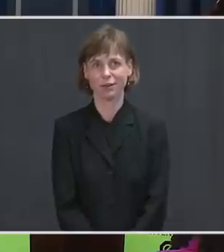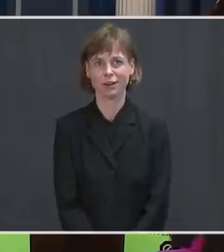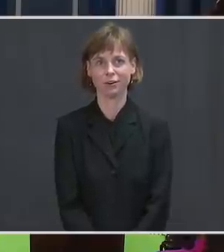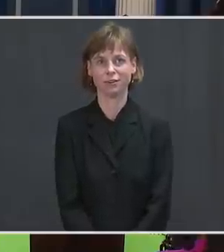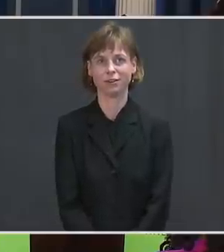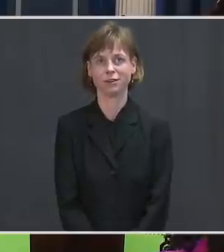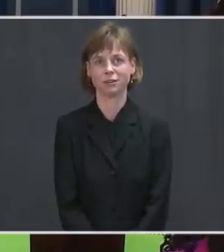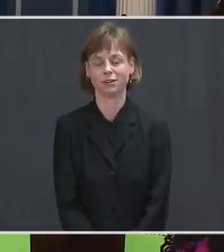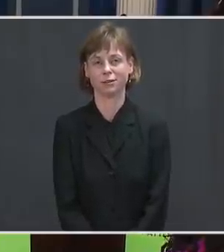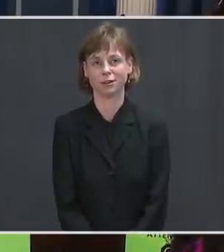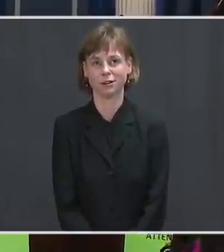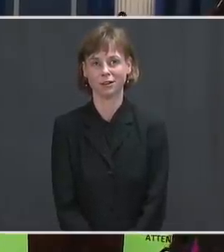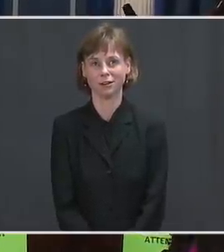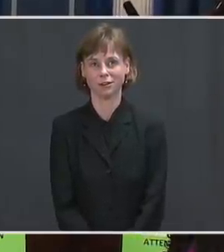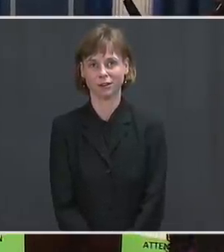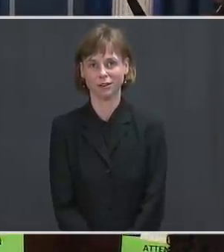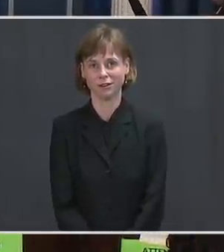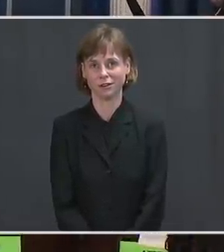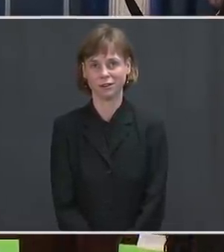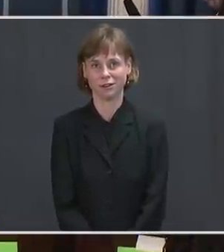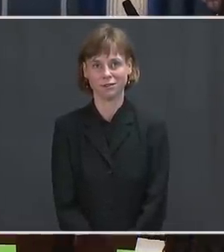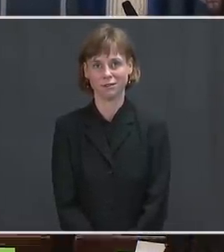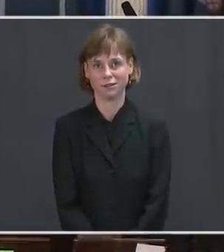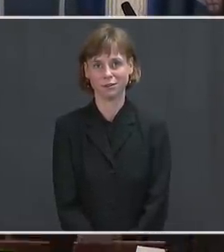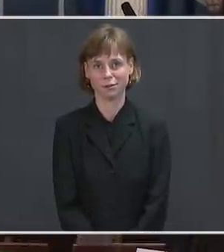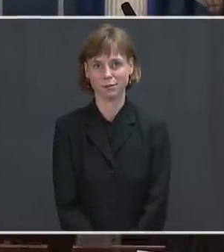Ms. Psaki: Hi everyone. We've a very special guest today.